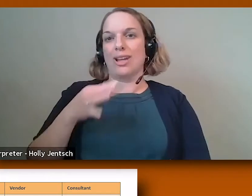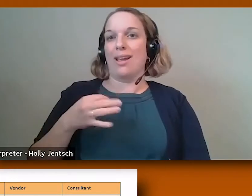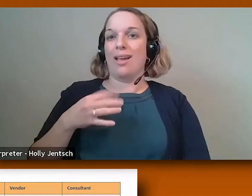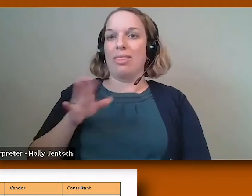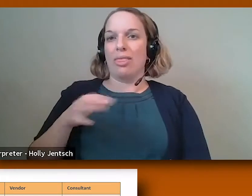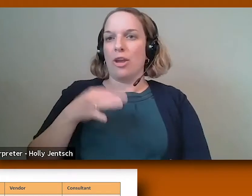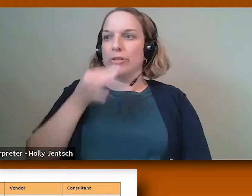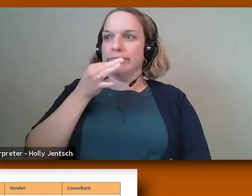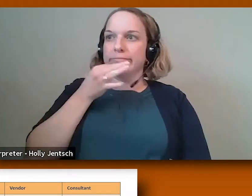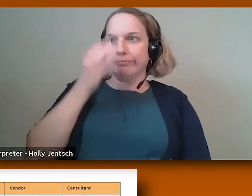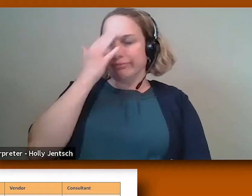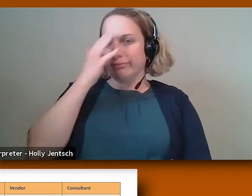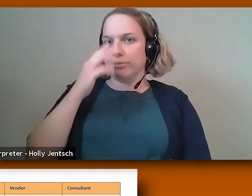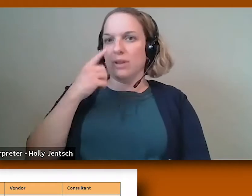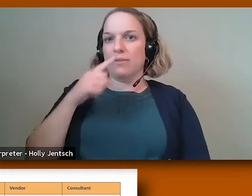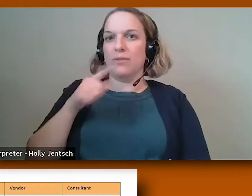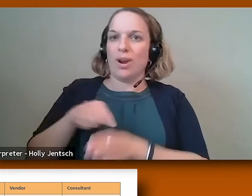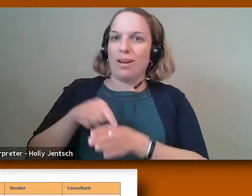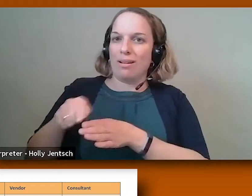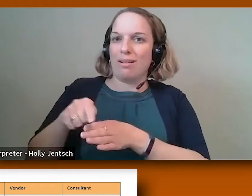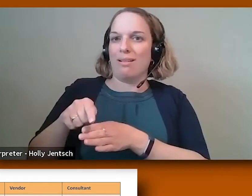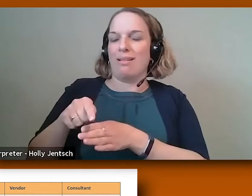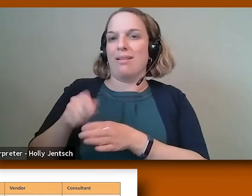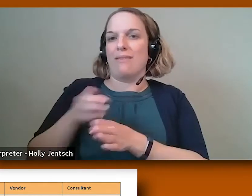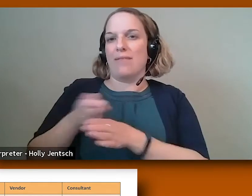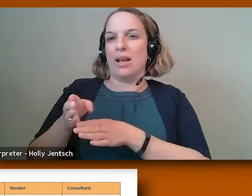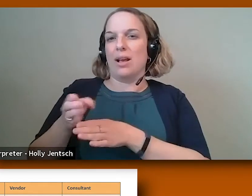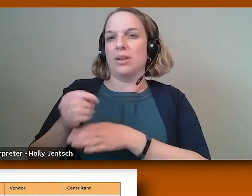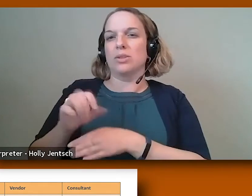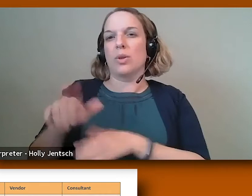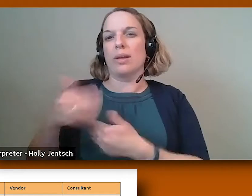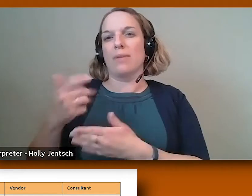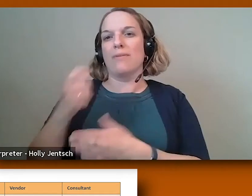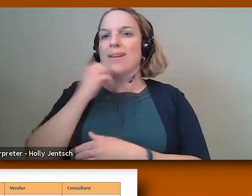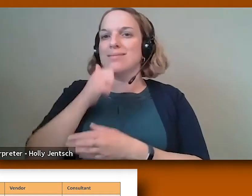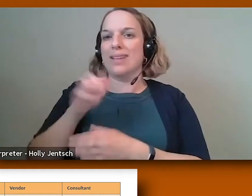so they will charge you a daily rate, or they may charge just a set fee